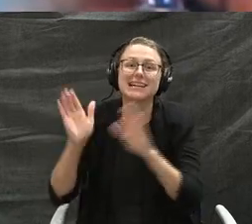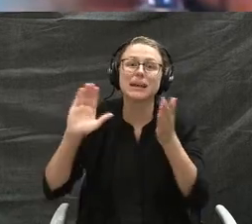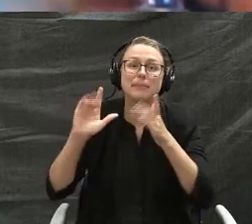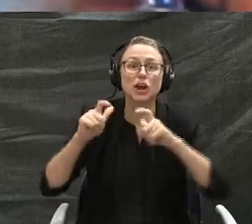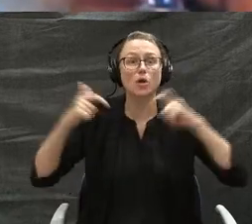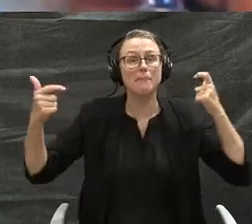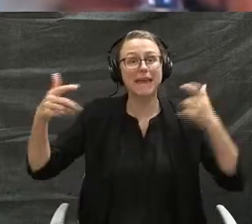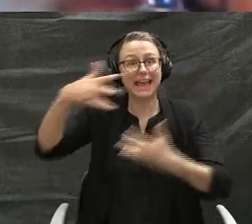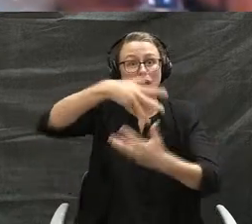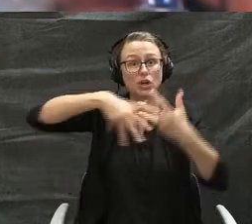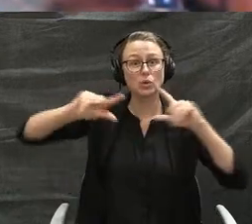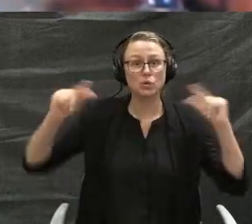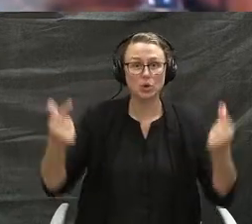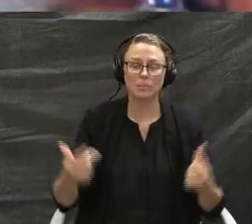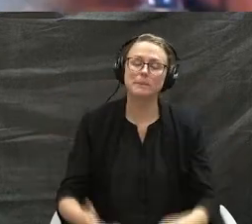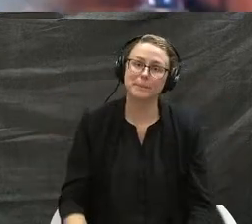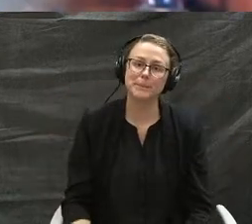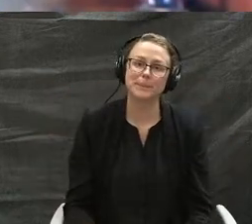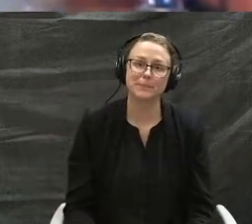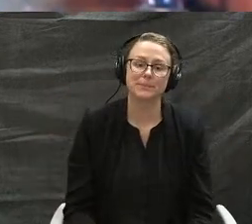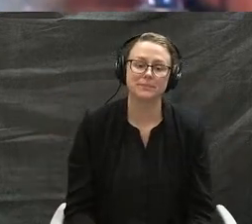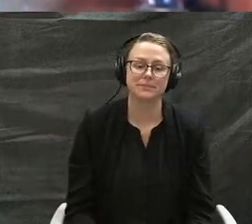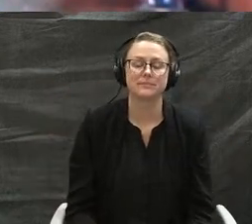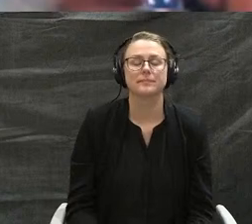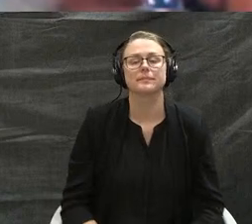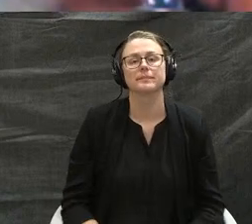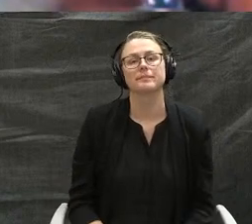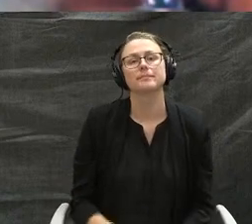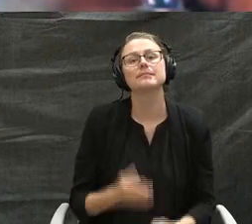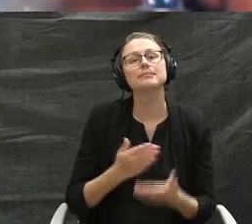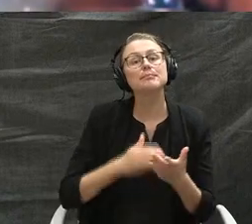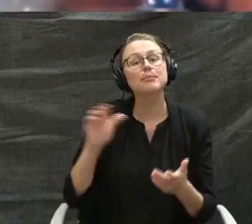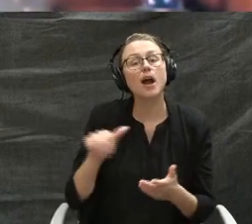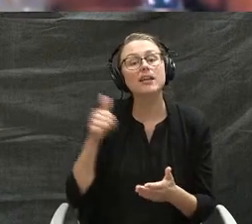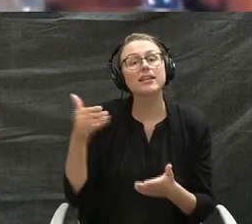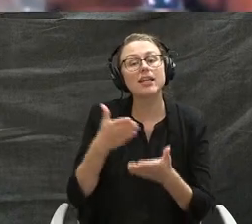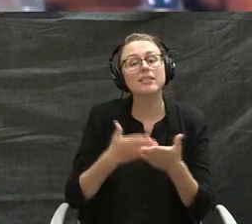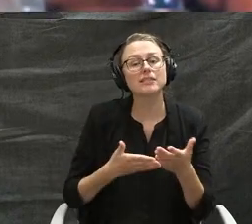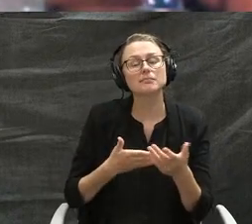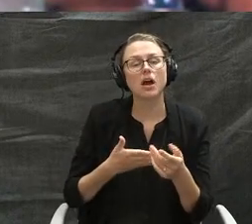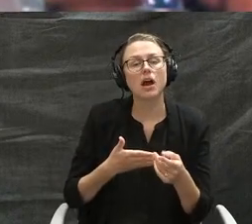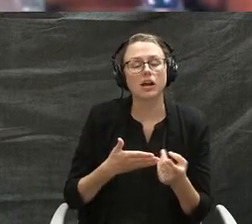exposed to. Part of the other piece of this that's going to be